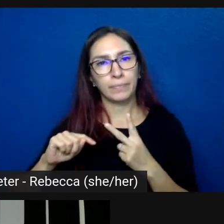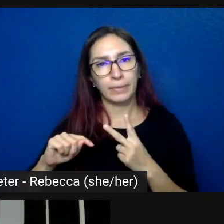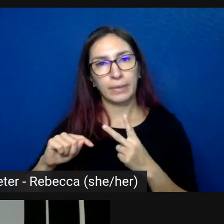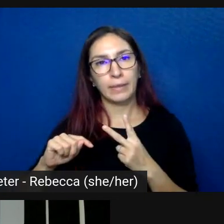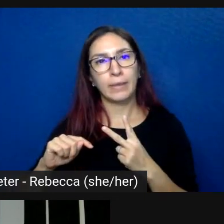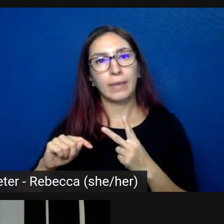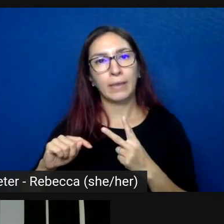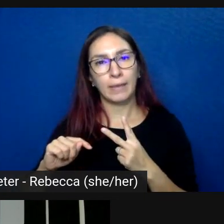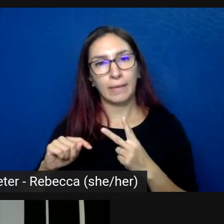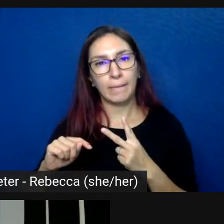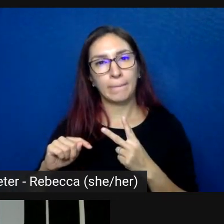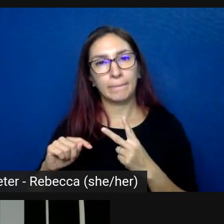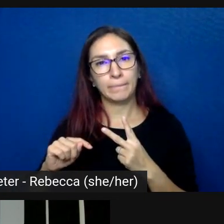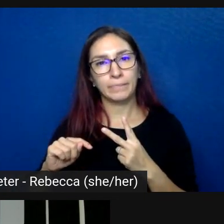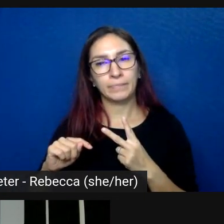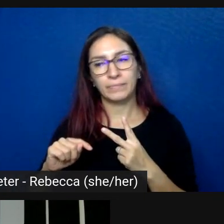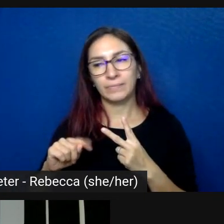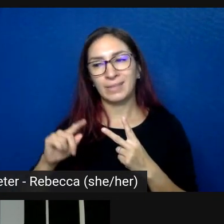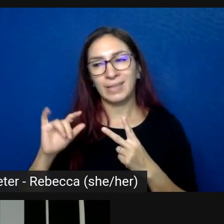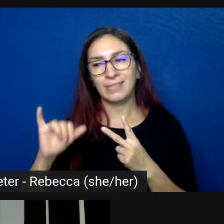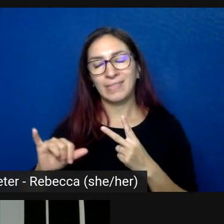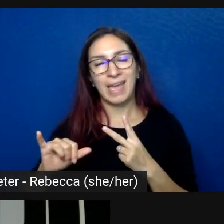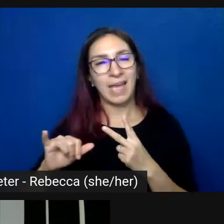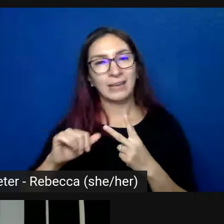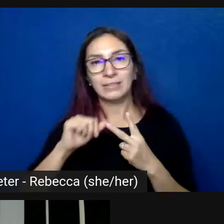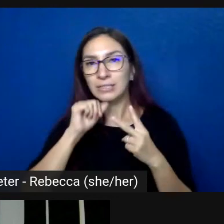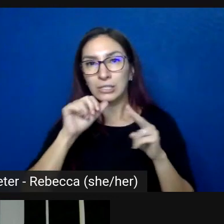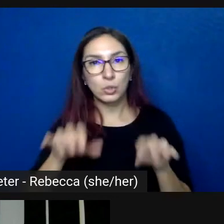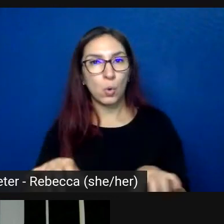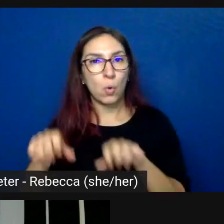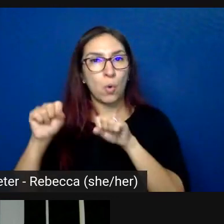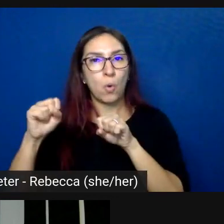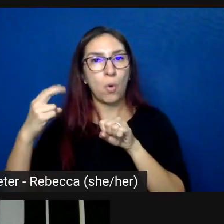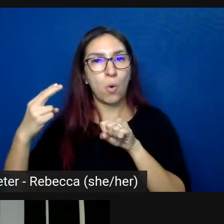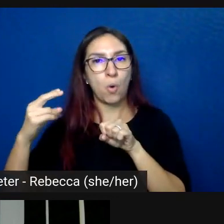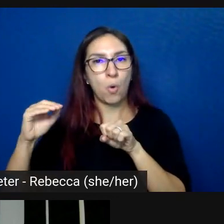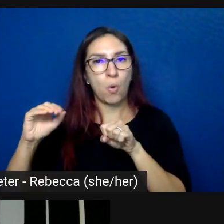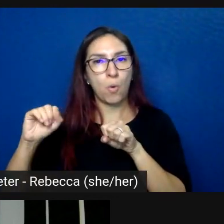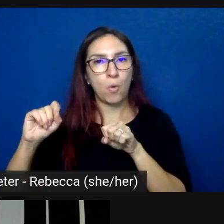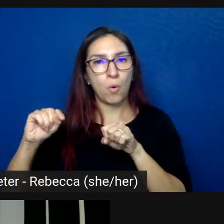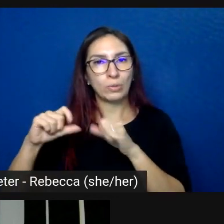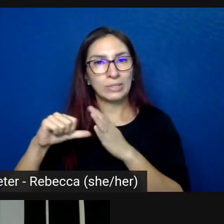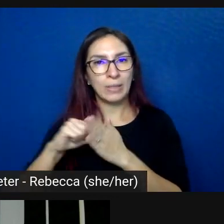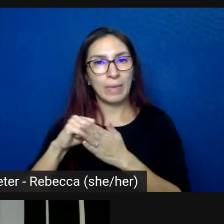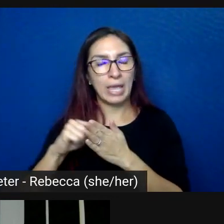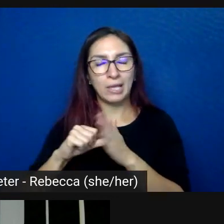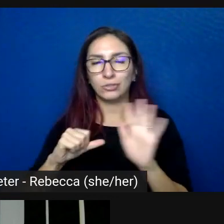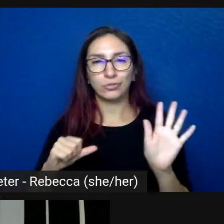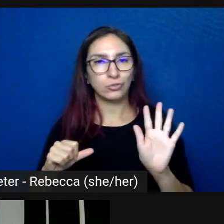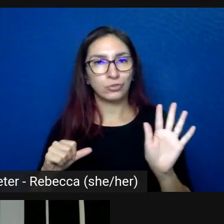This does not host the page. This is just advertisement.